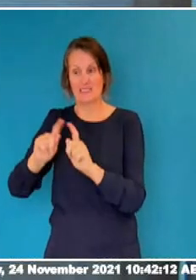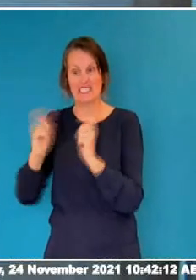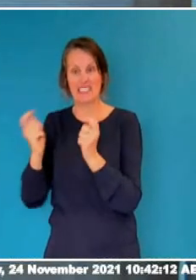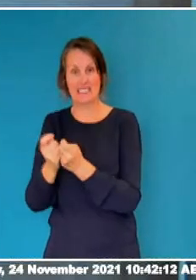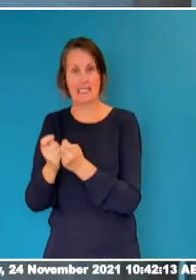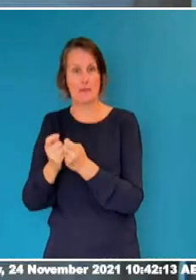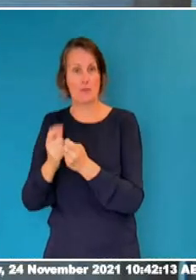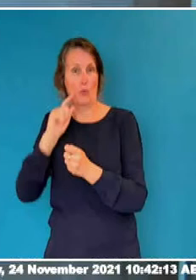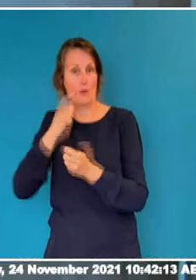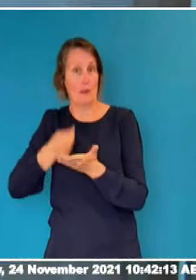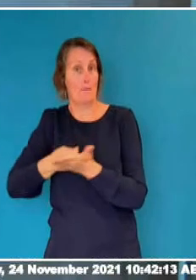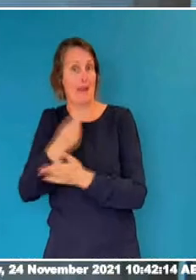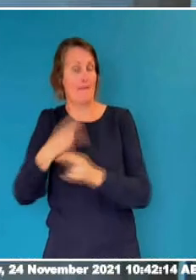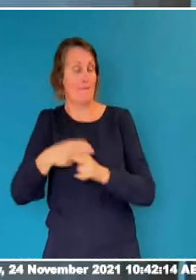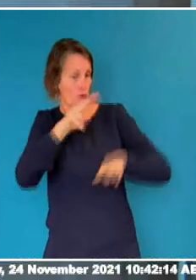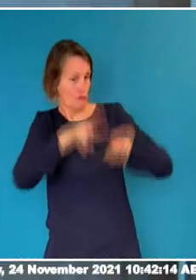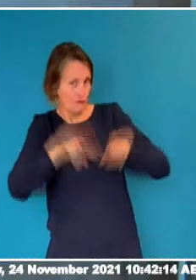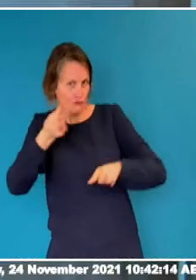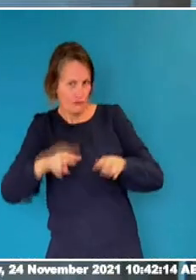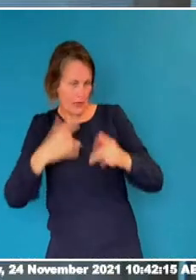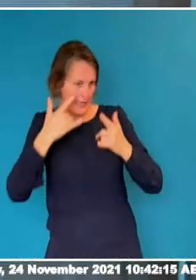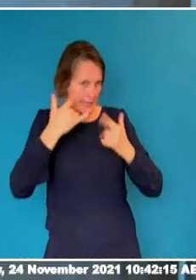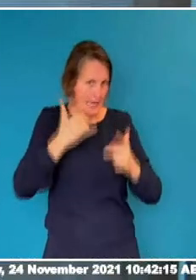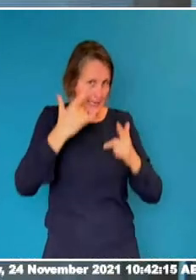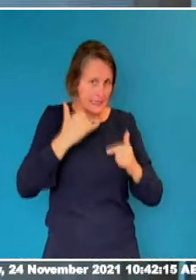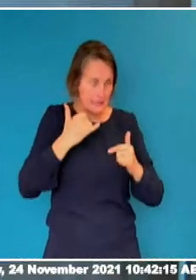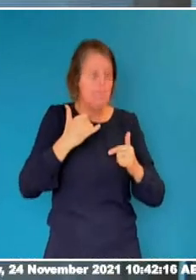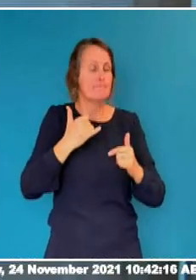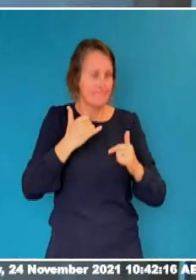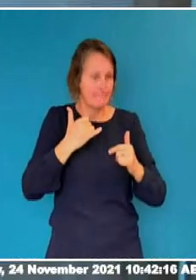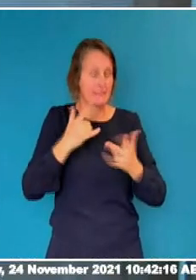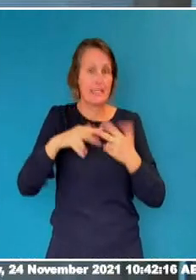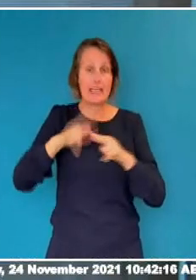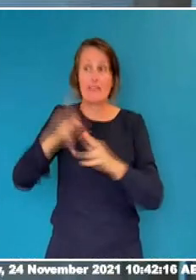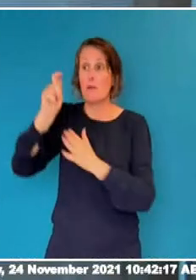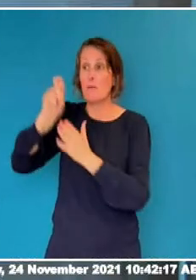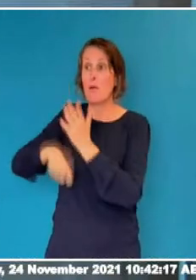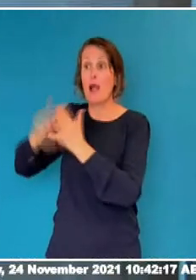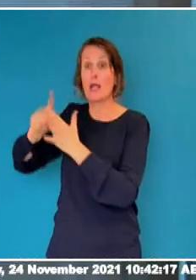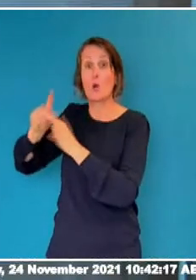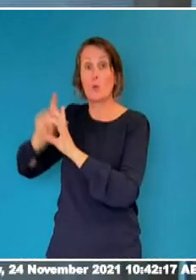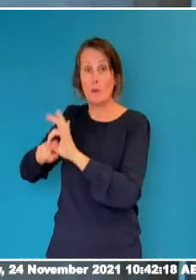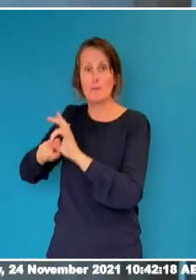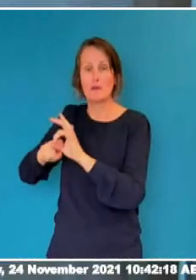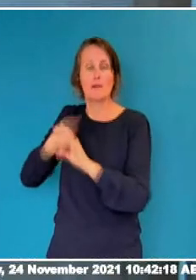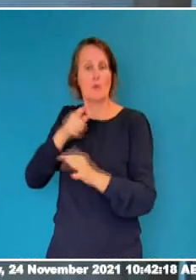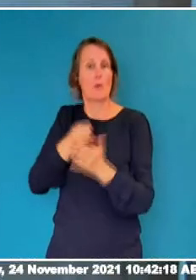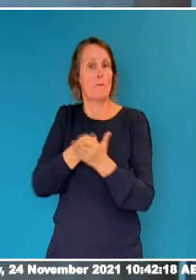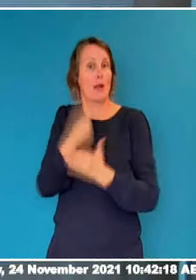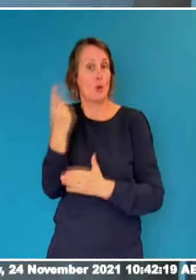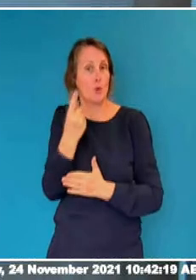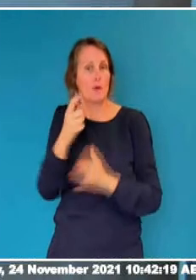modification, whatever is required, is paid by the business unit where the employee is